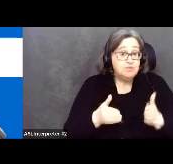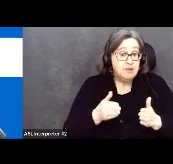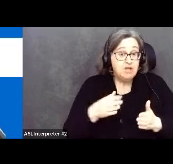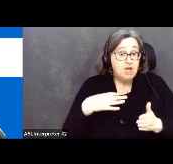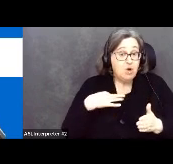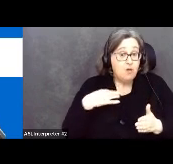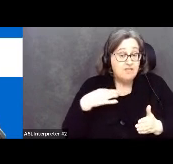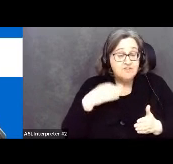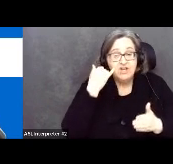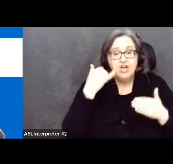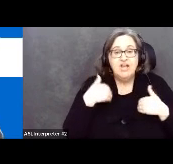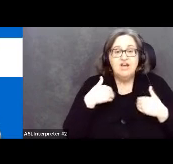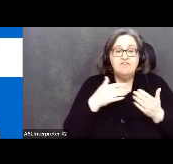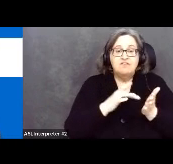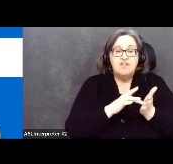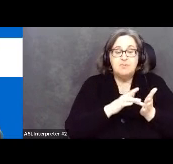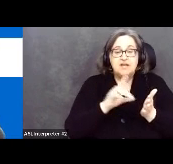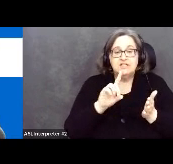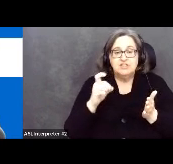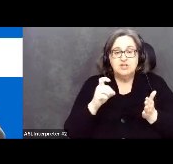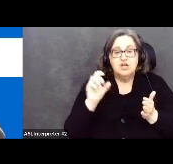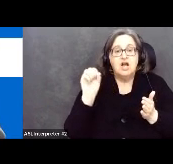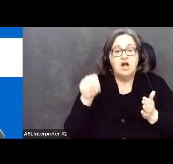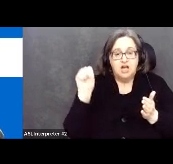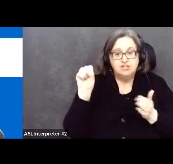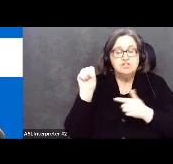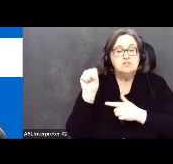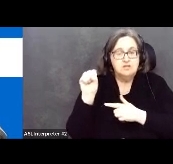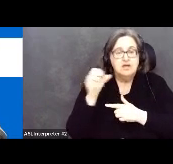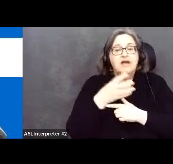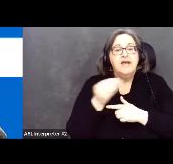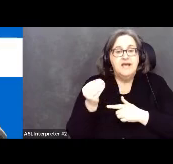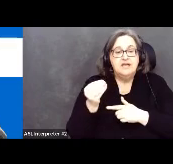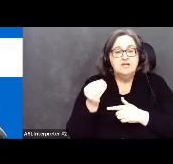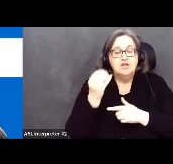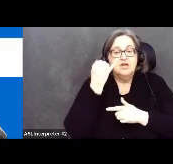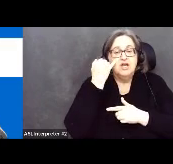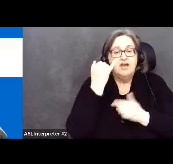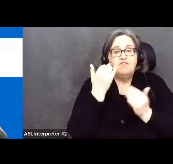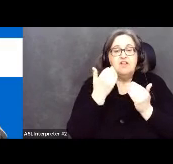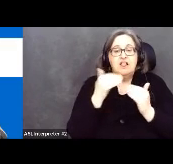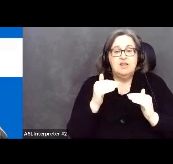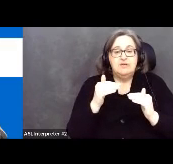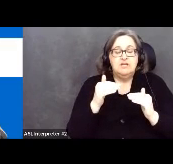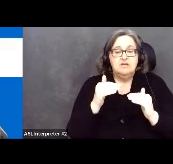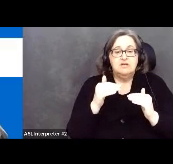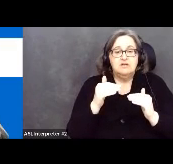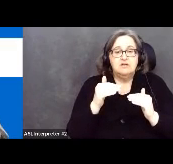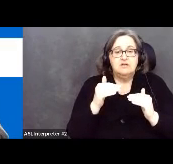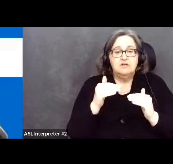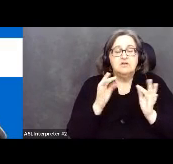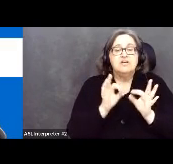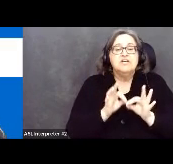if they have a medical diagnosis of a concussion and if it is limiting a substantially limiting